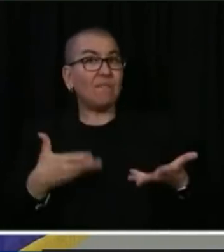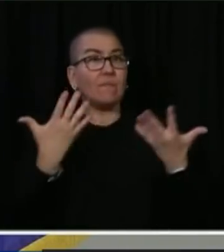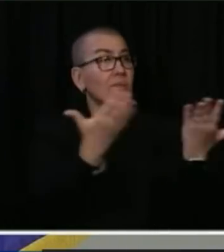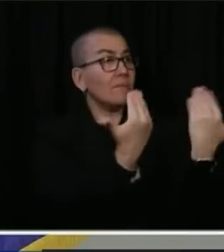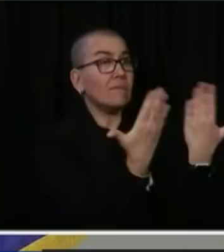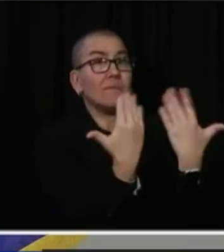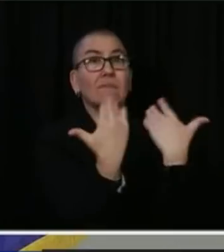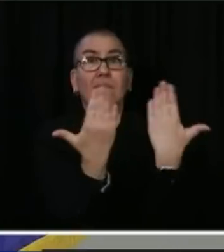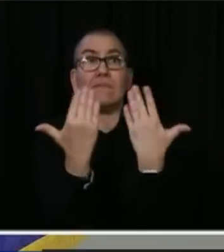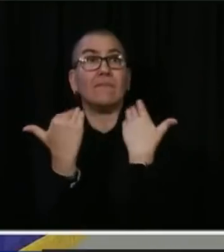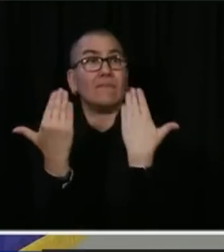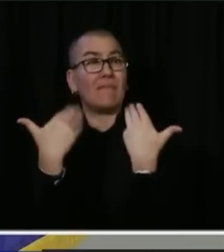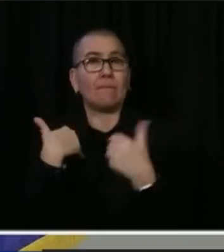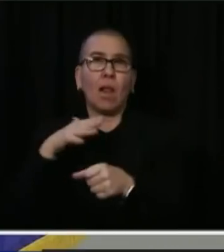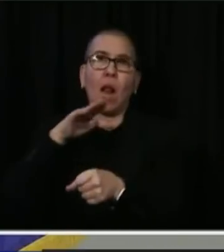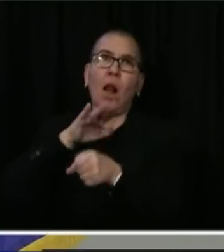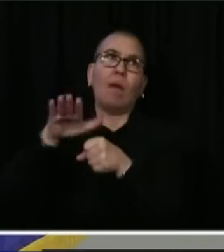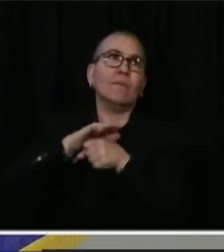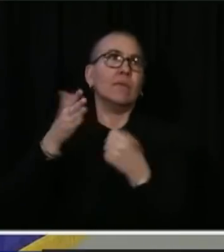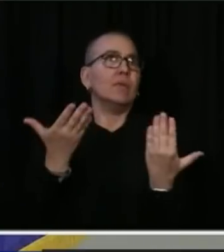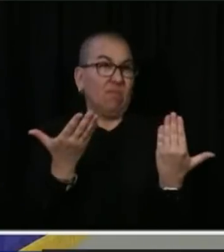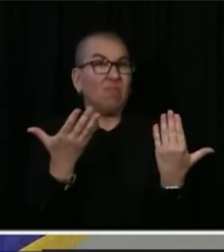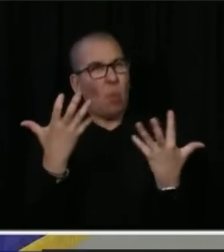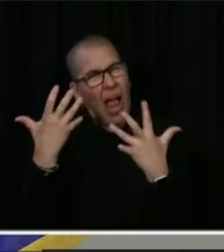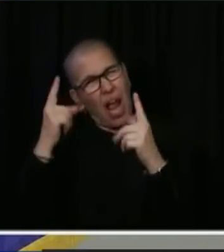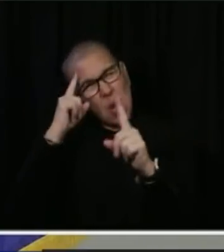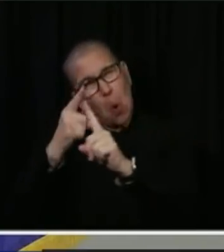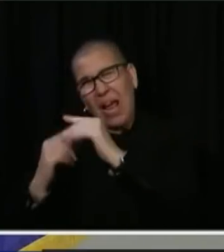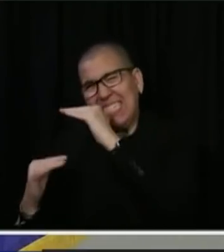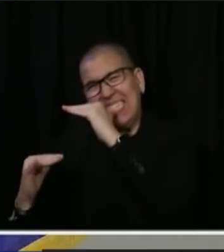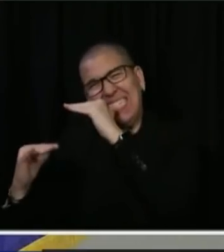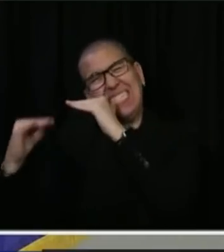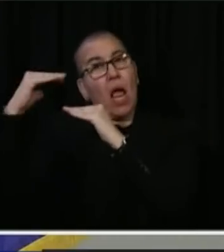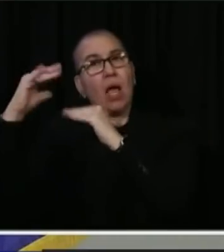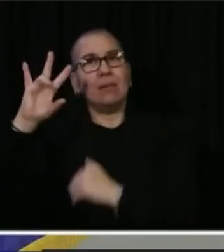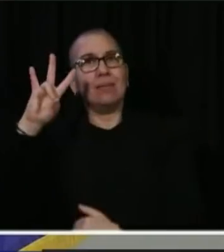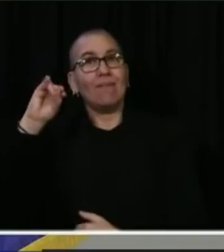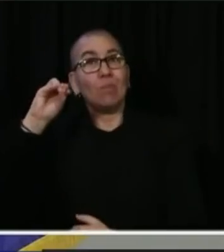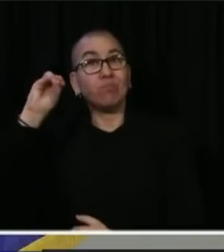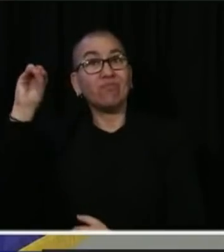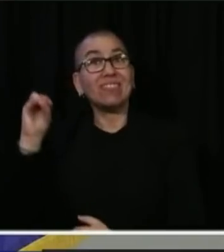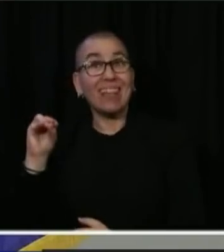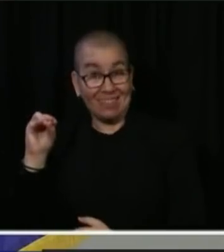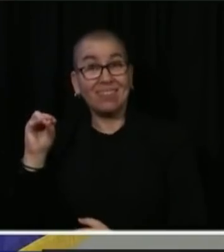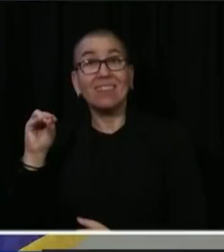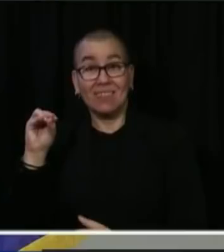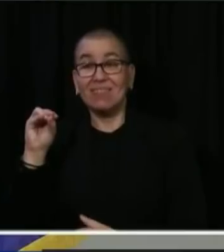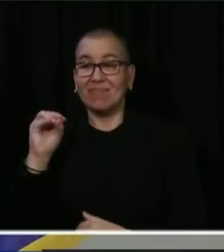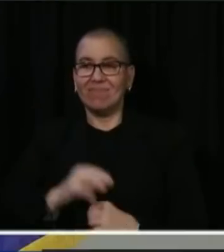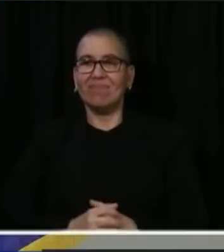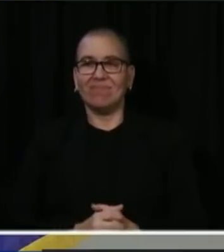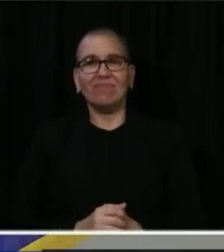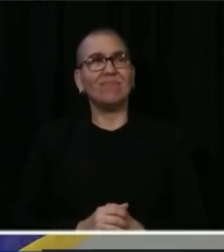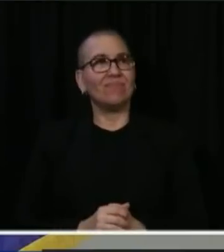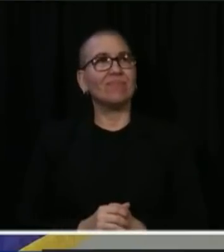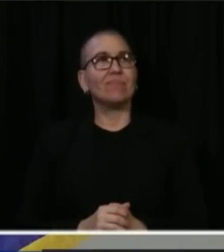EVERY SINGLE ONE PUSHES FURTHER AND TO BE CLEAR, THIS IS JUST THE FLOOR.